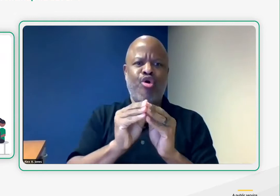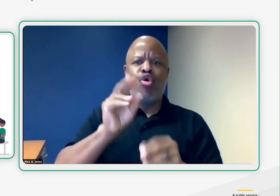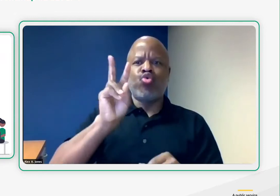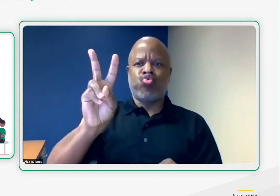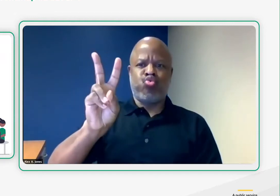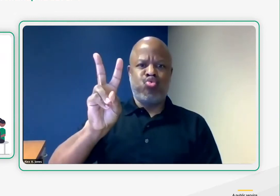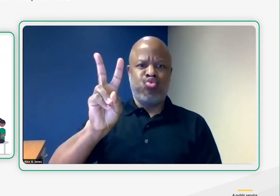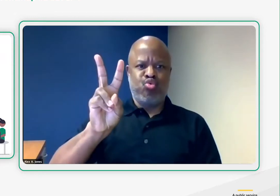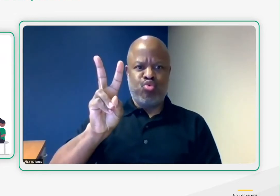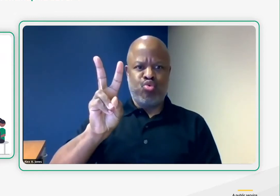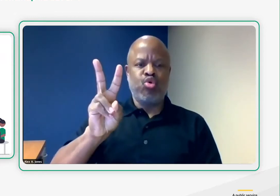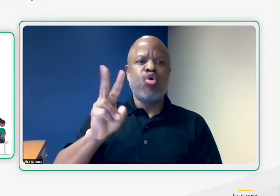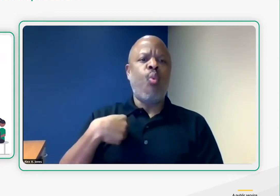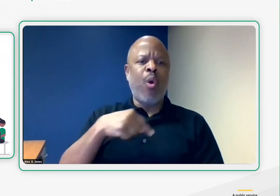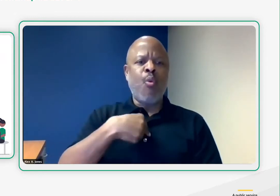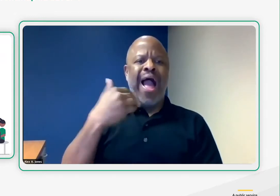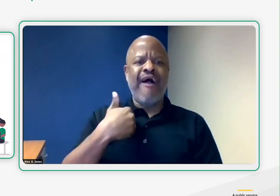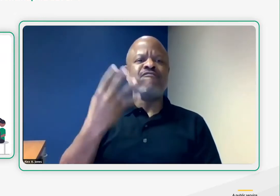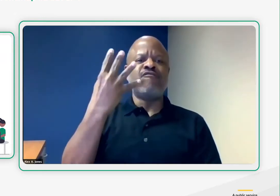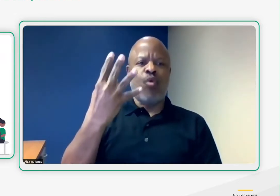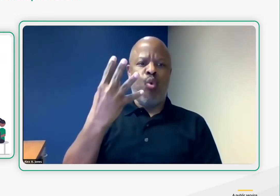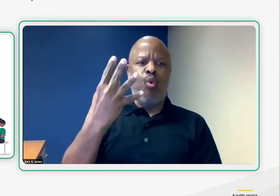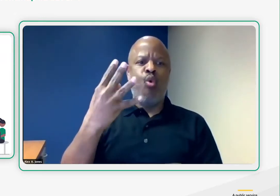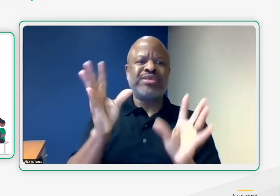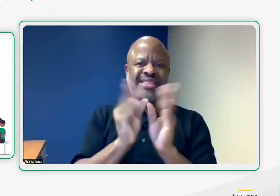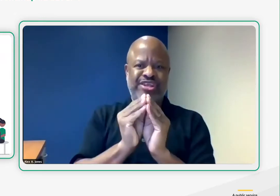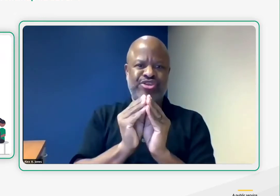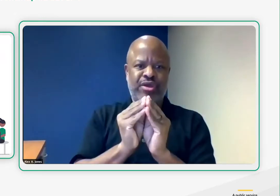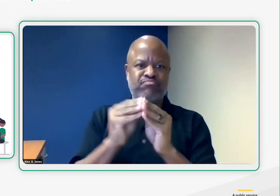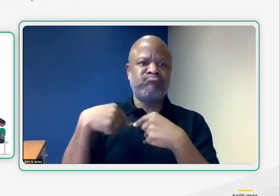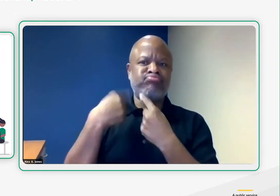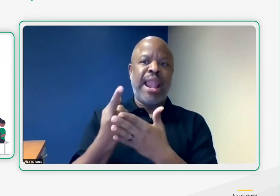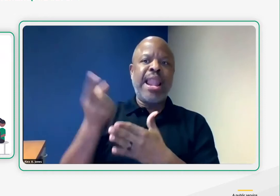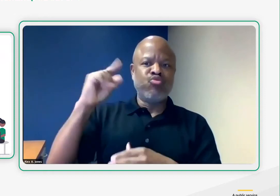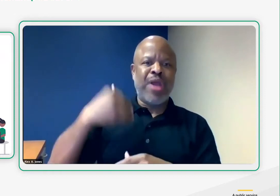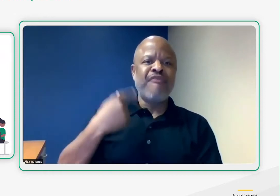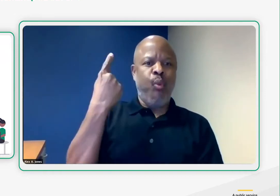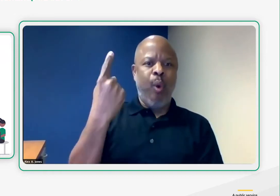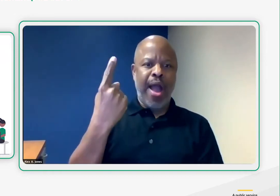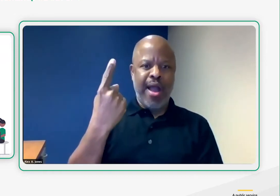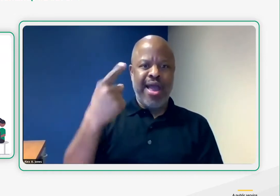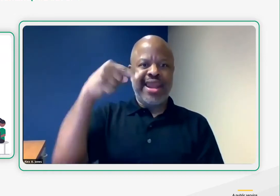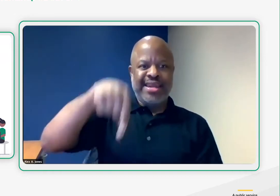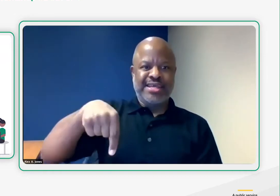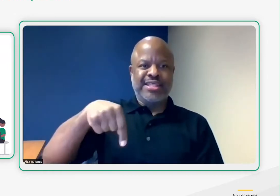This is the second in a series, and we will have a total of 4 workshops. Last week, we did have the beginning.